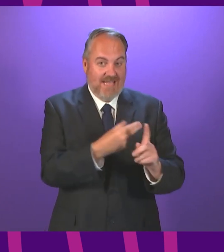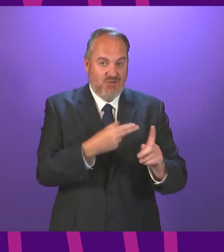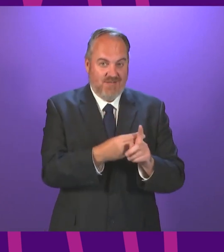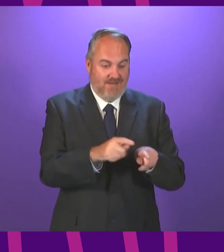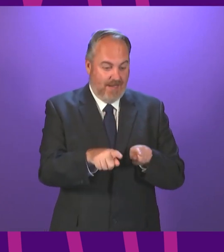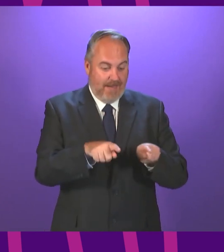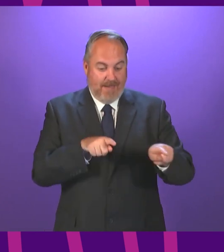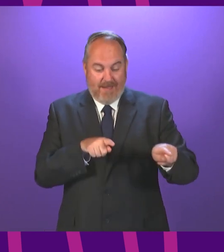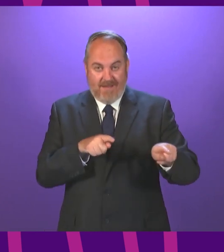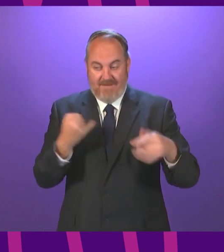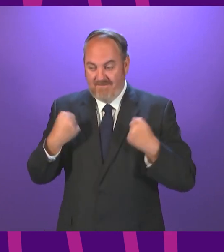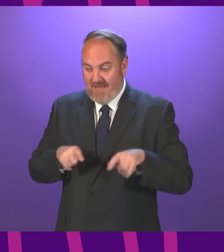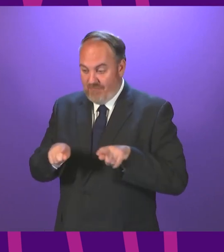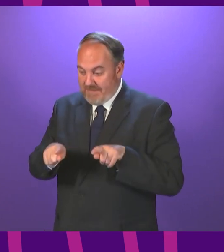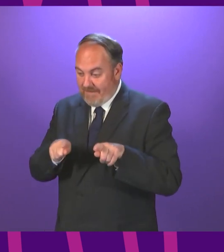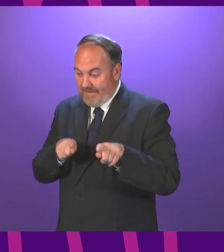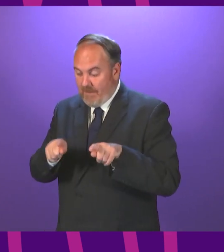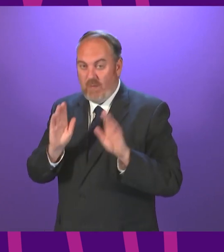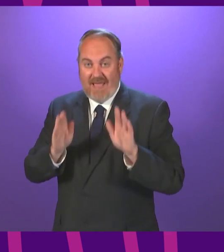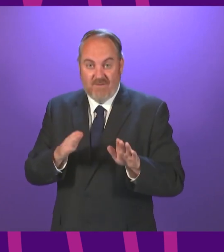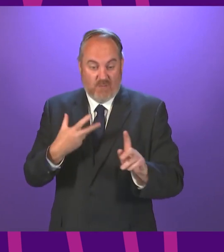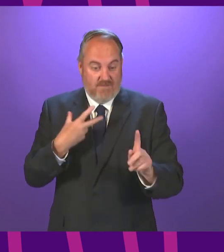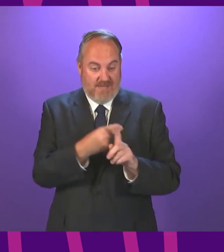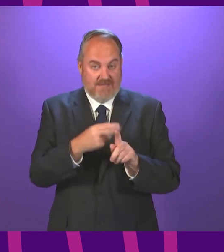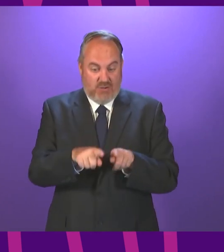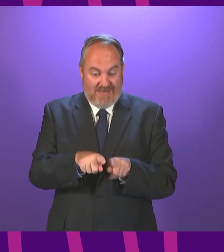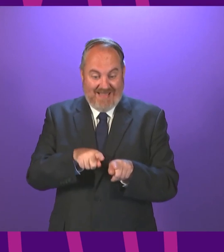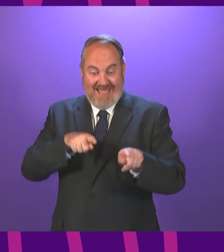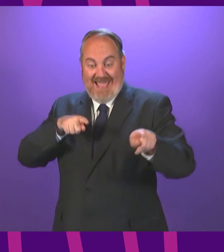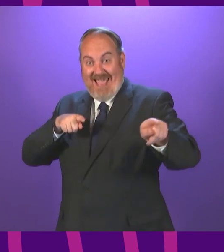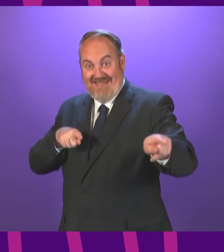We must therefore stick to a cautious approach. We are easing restrictions from next week, but we are